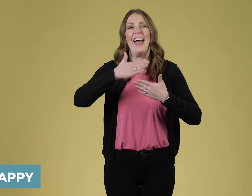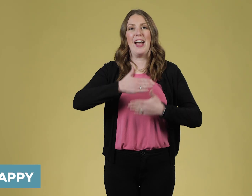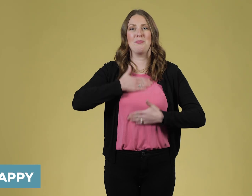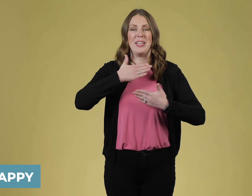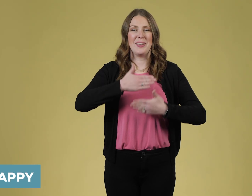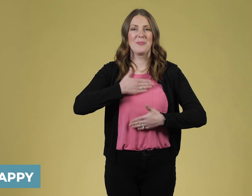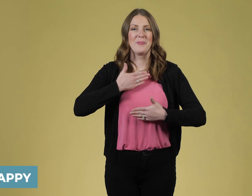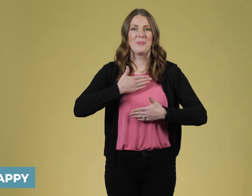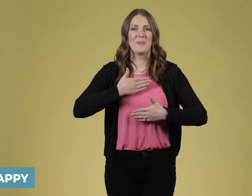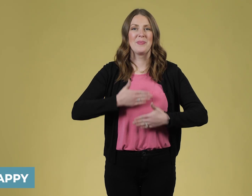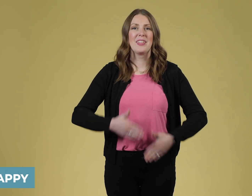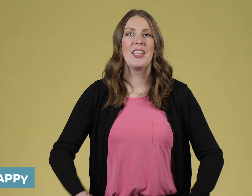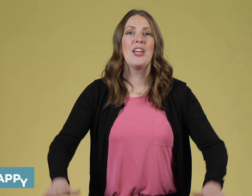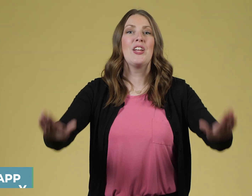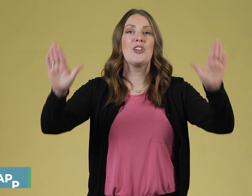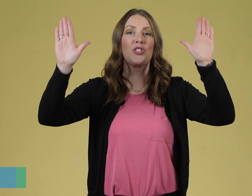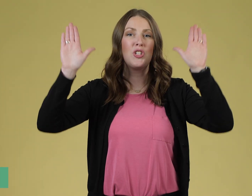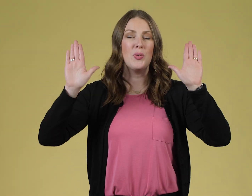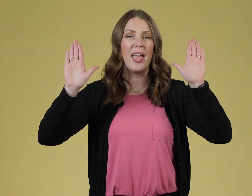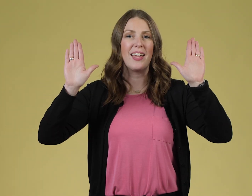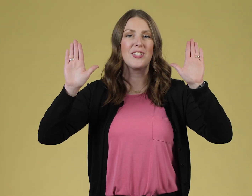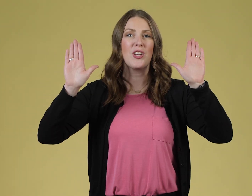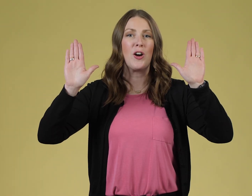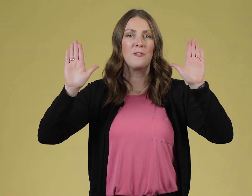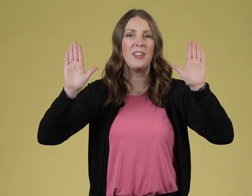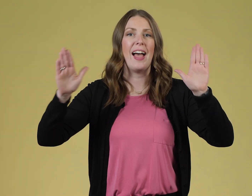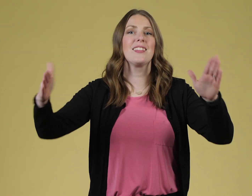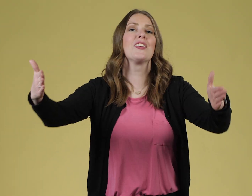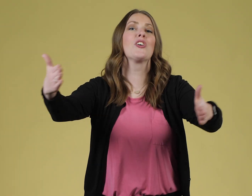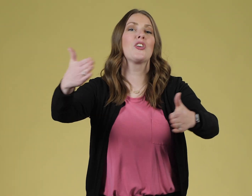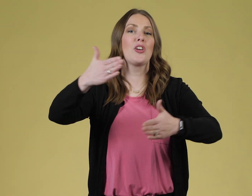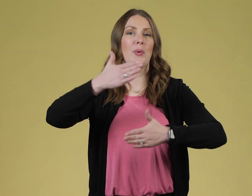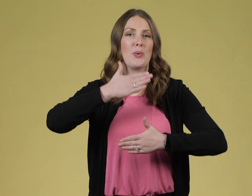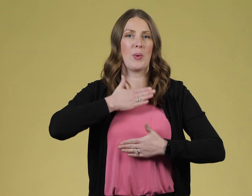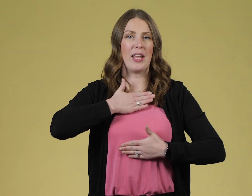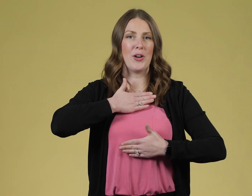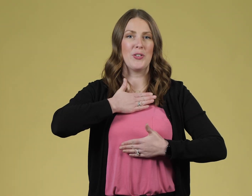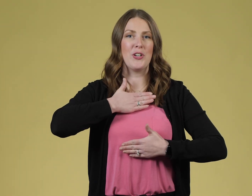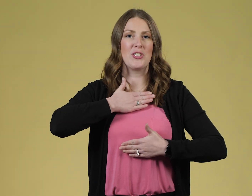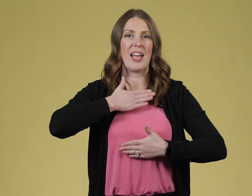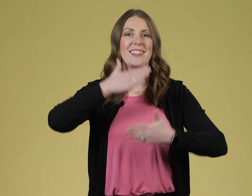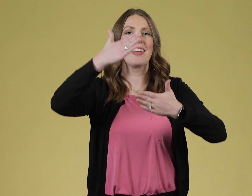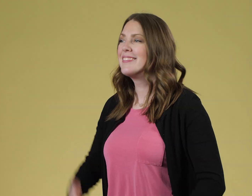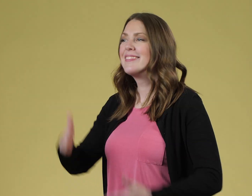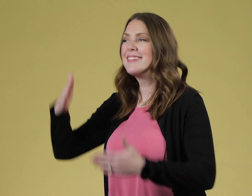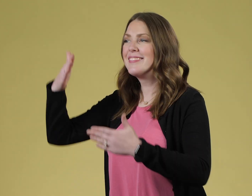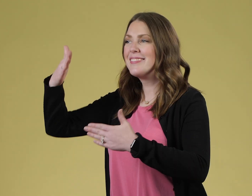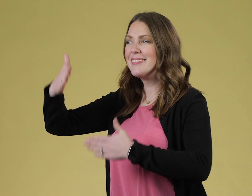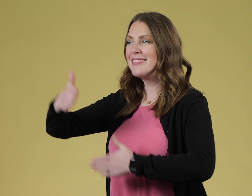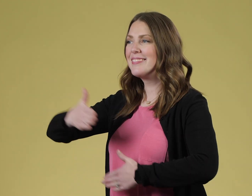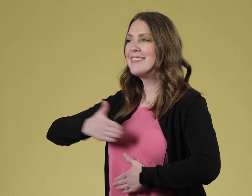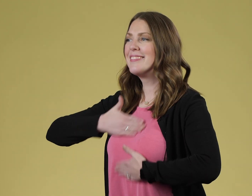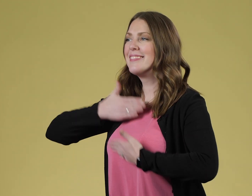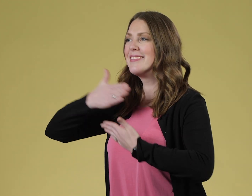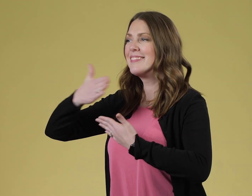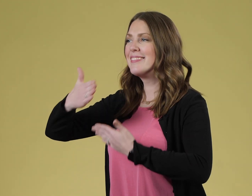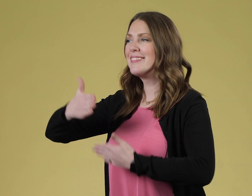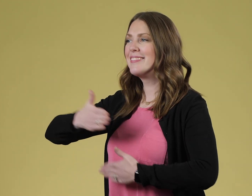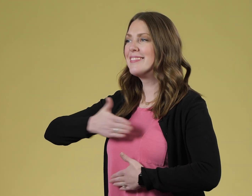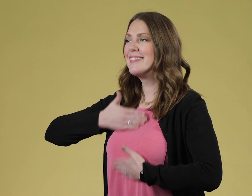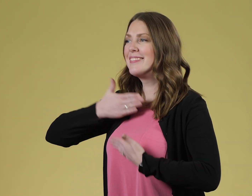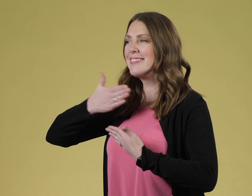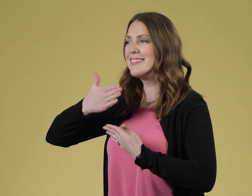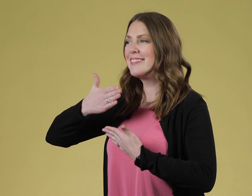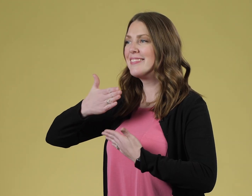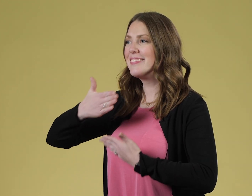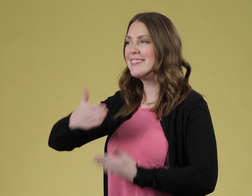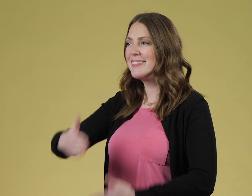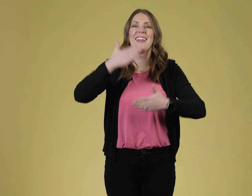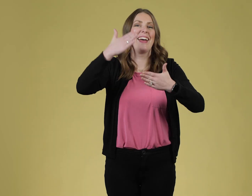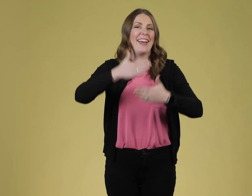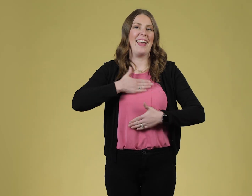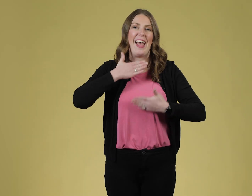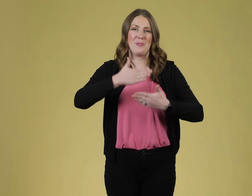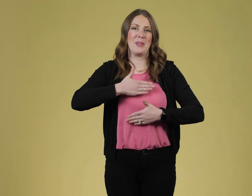happy', your two hands are flat going right over your chest coming up like in a happy motion 'happy.'